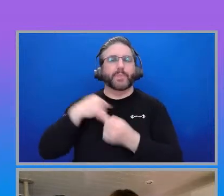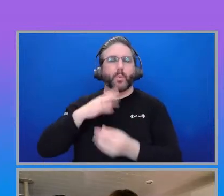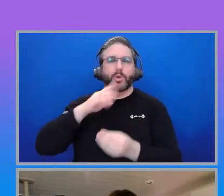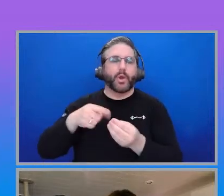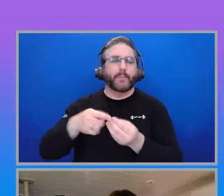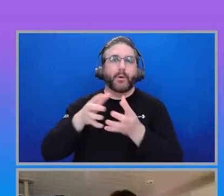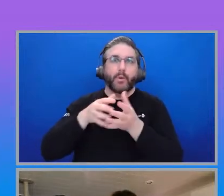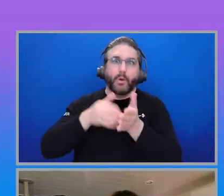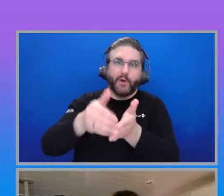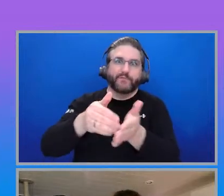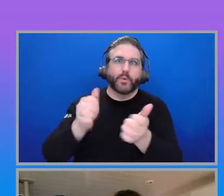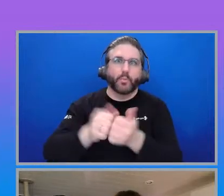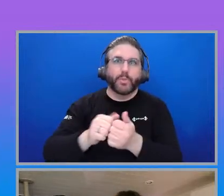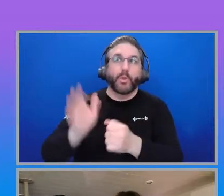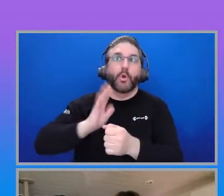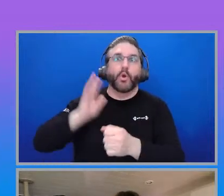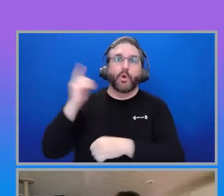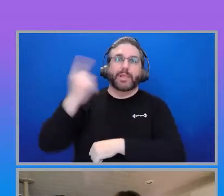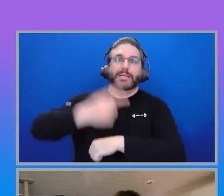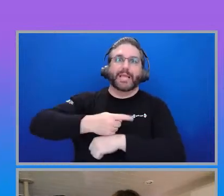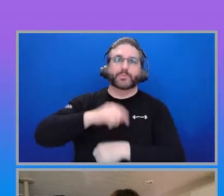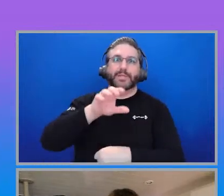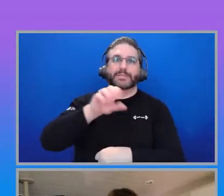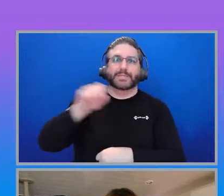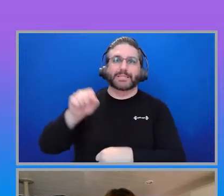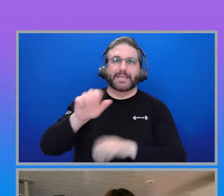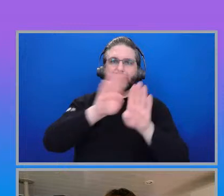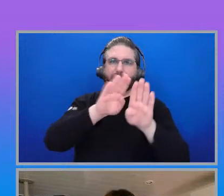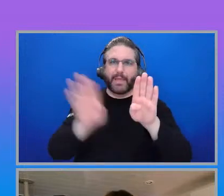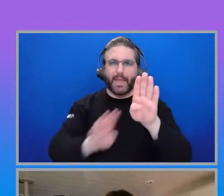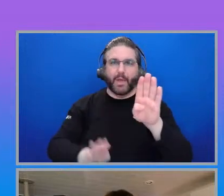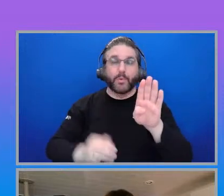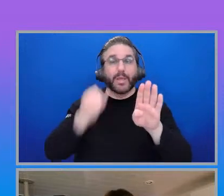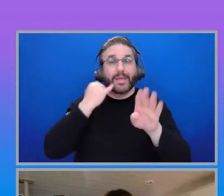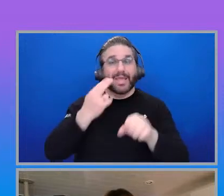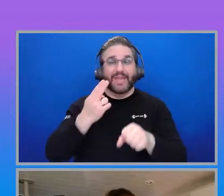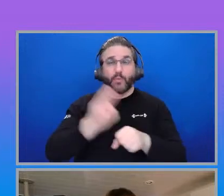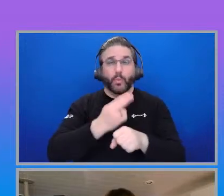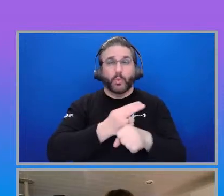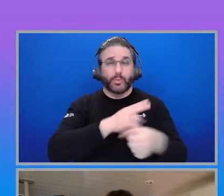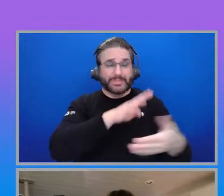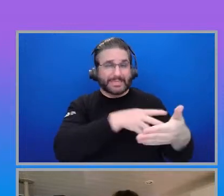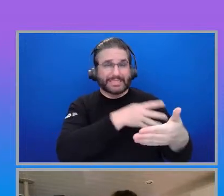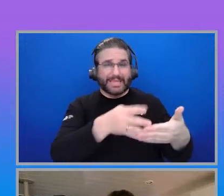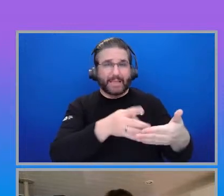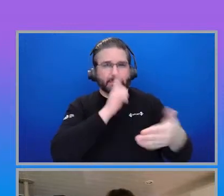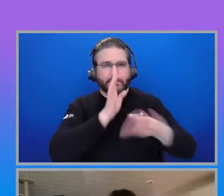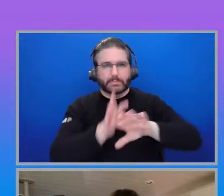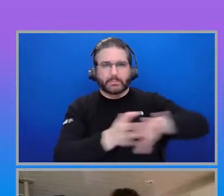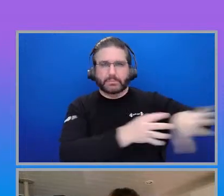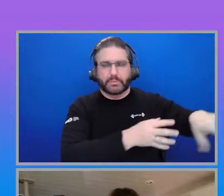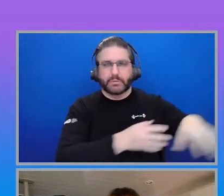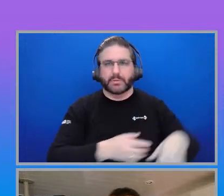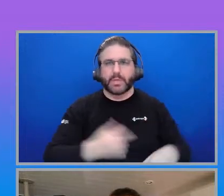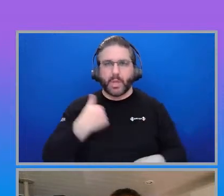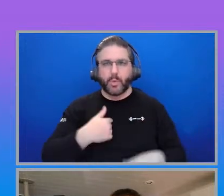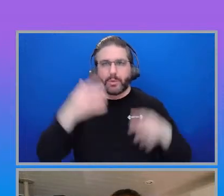about a lot in the early days of CSS layout, when we moved away from using tables for layout and